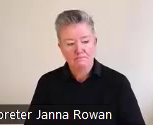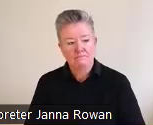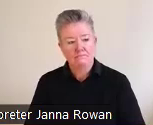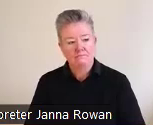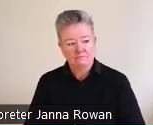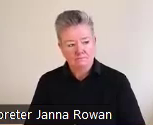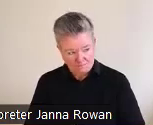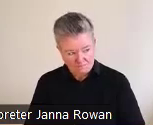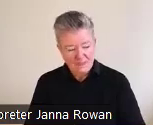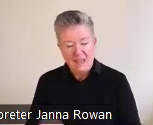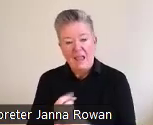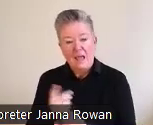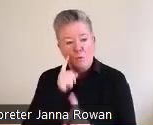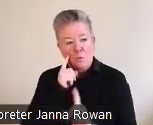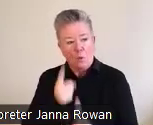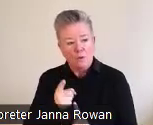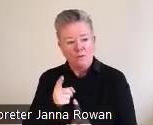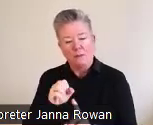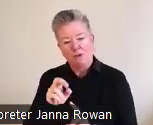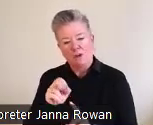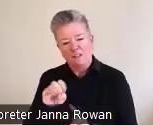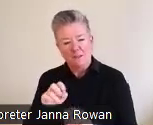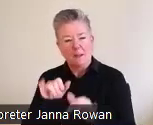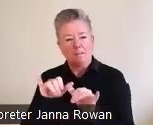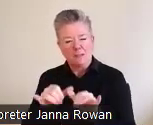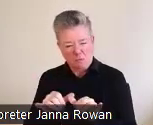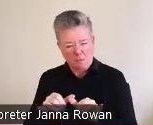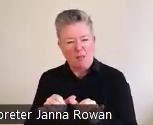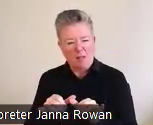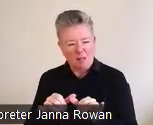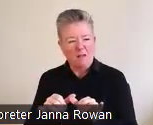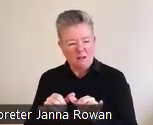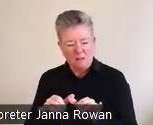Annual goals and objectives that are measurable are required